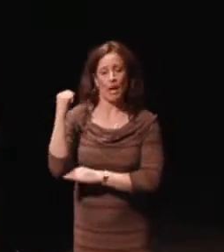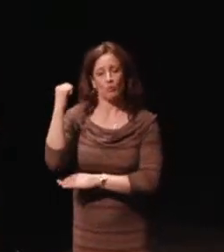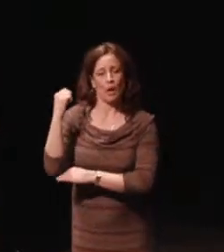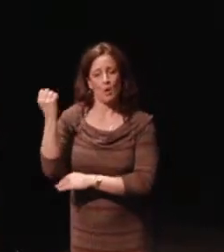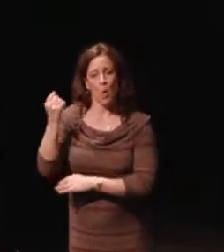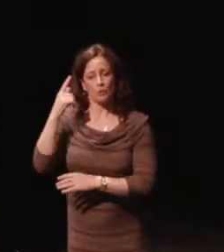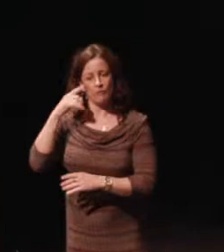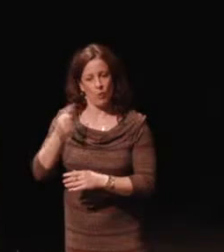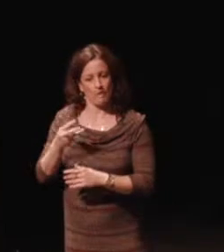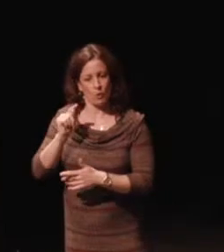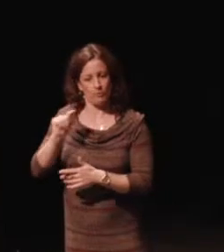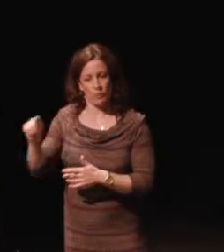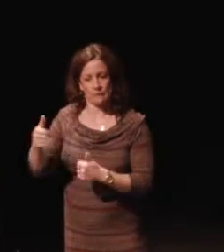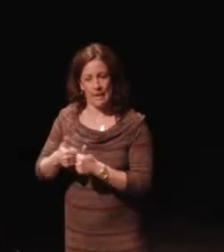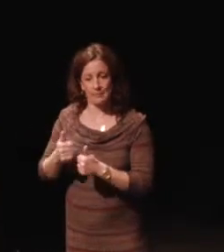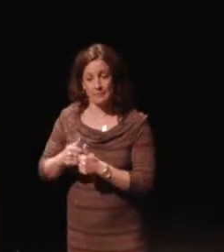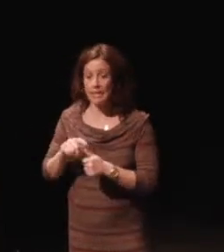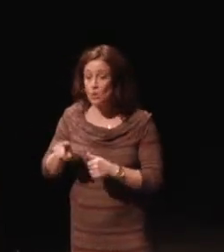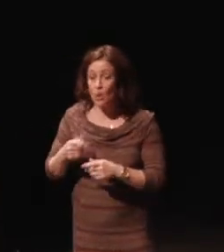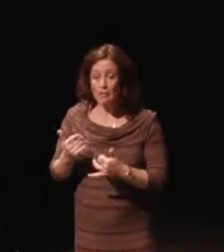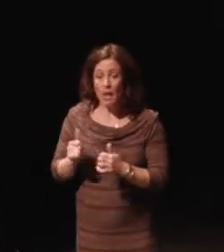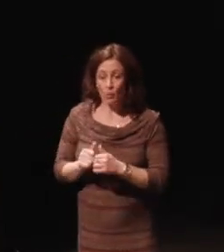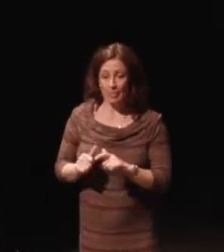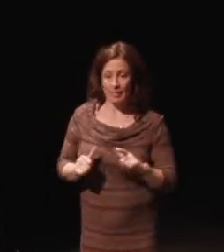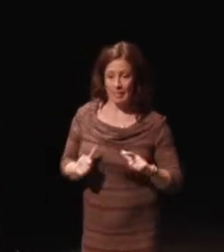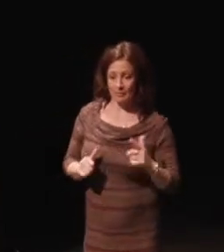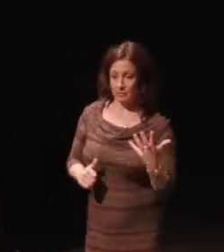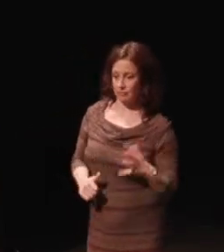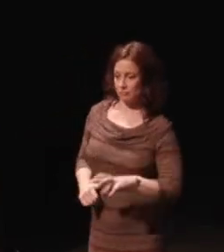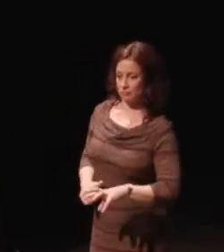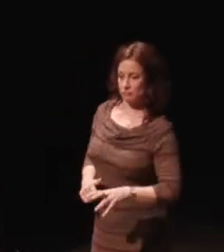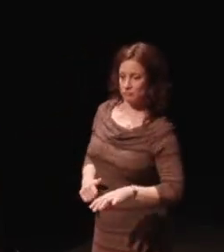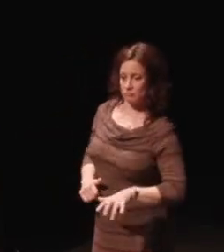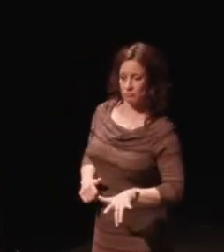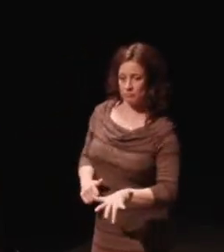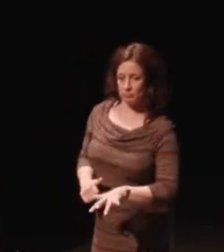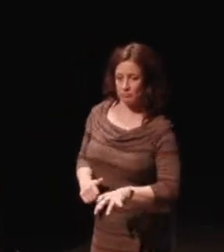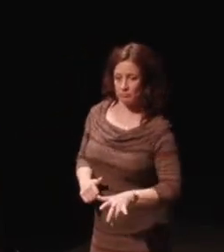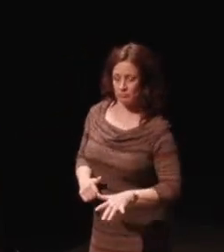and he can play only with the use of his left hand. I was really inspired after following him for